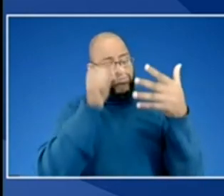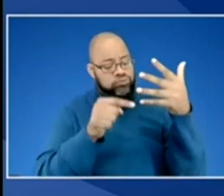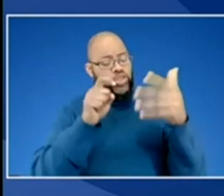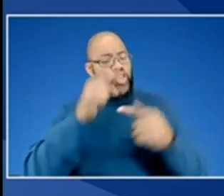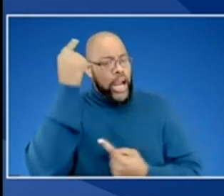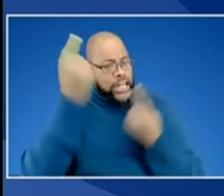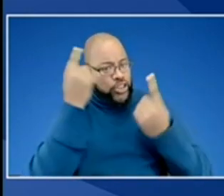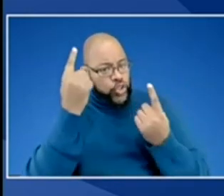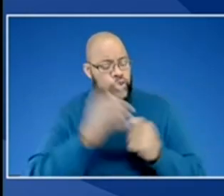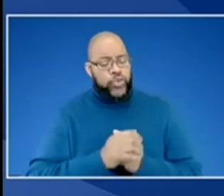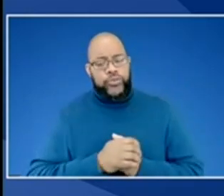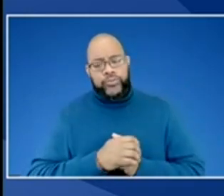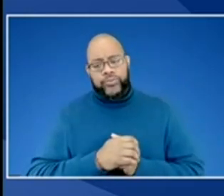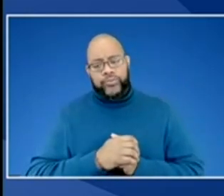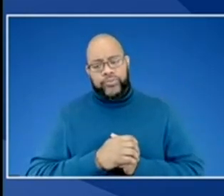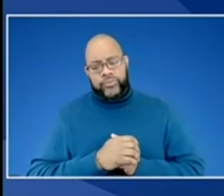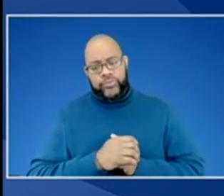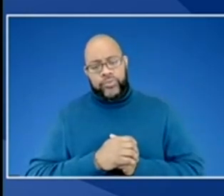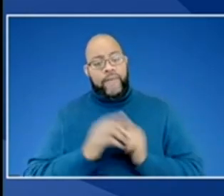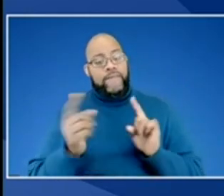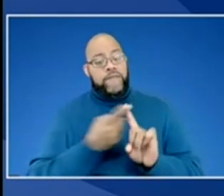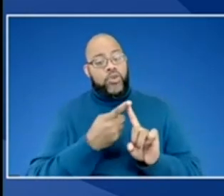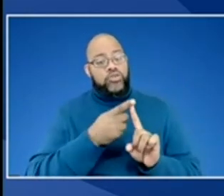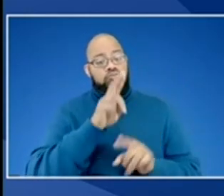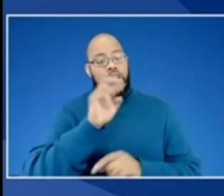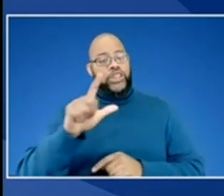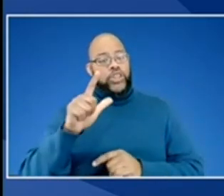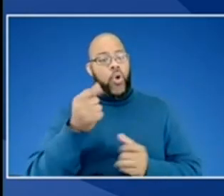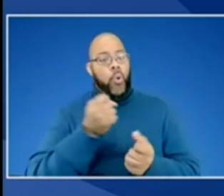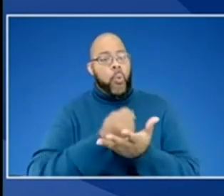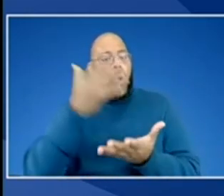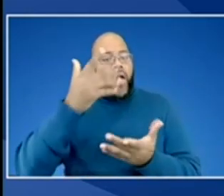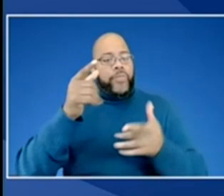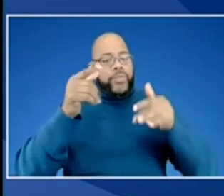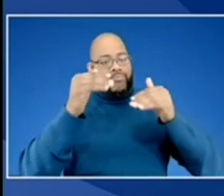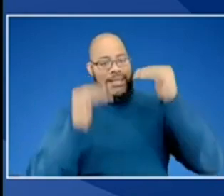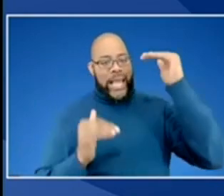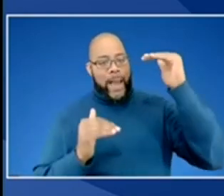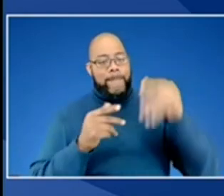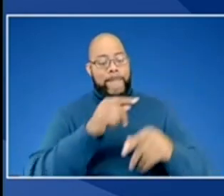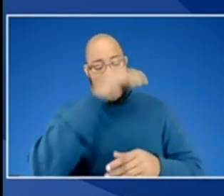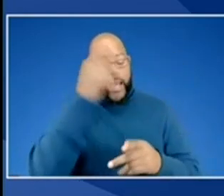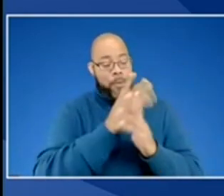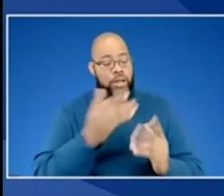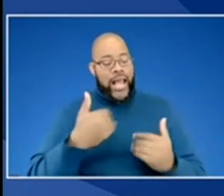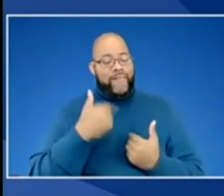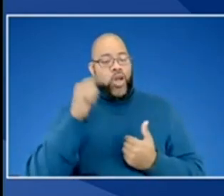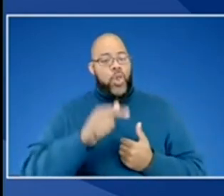account. First being the racial wealth gap. Black borrowers are more likely to have a lower household wealth than their